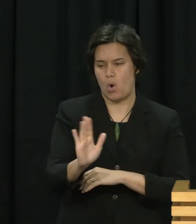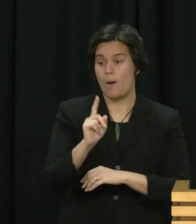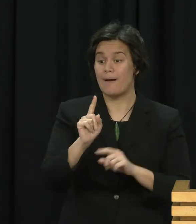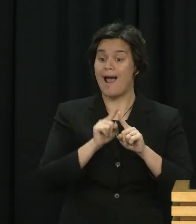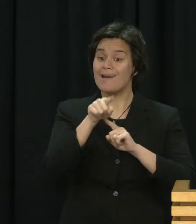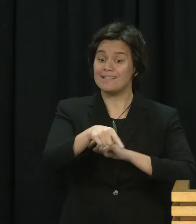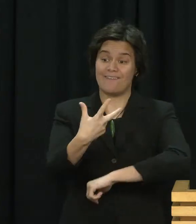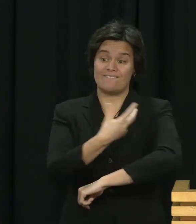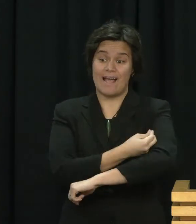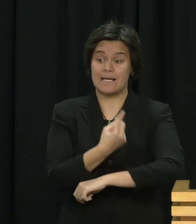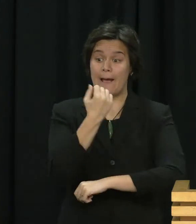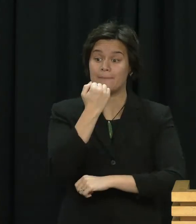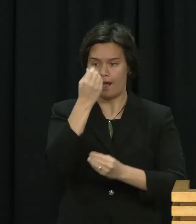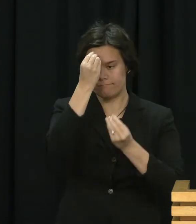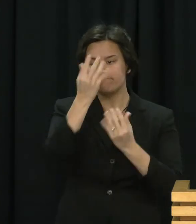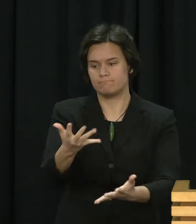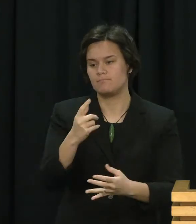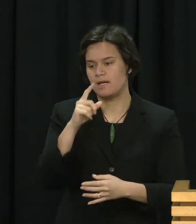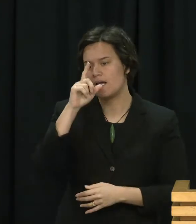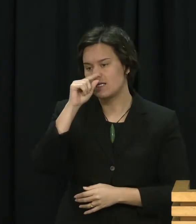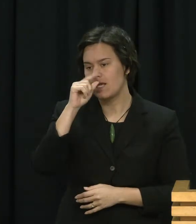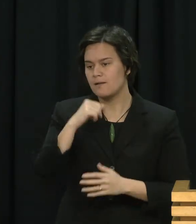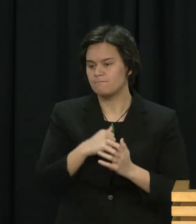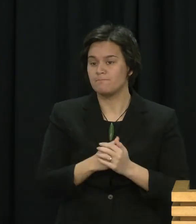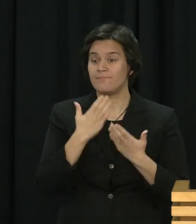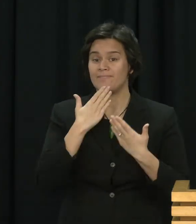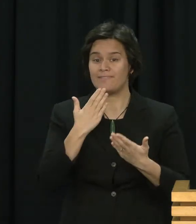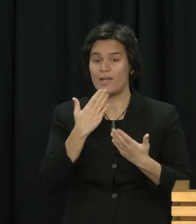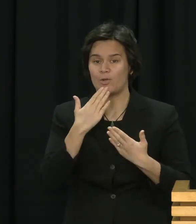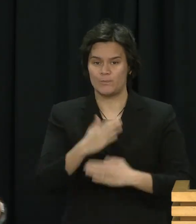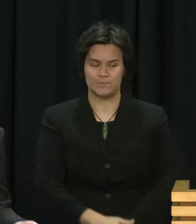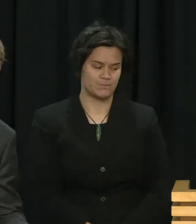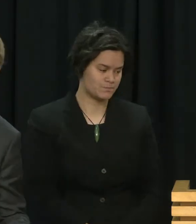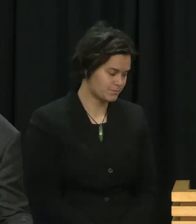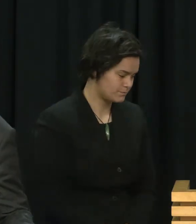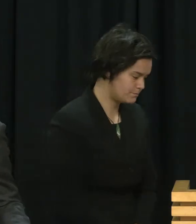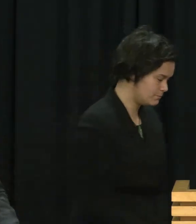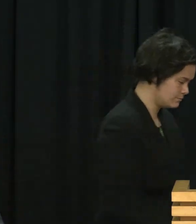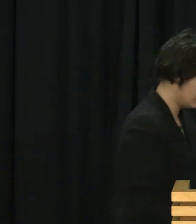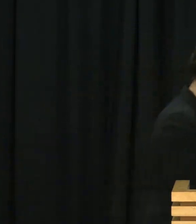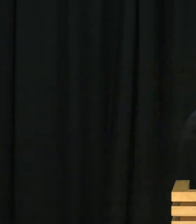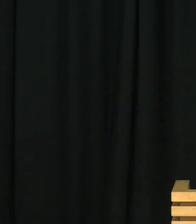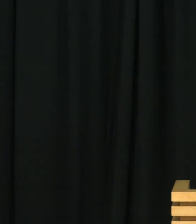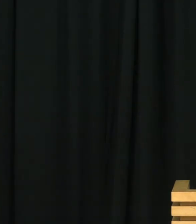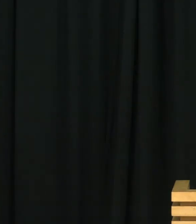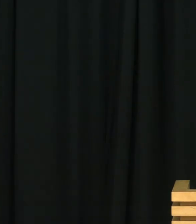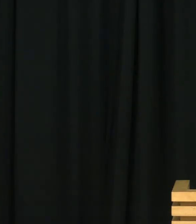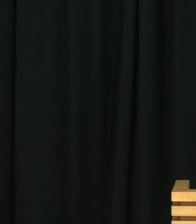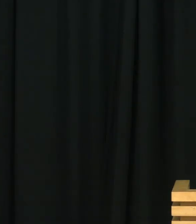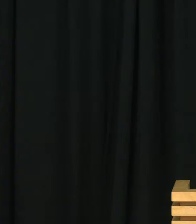probably a broader topic of conversation than we're here today to talk about. We'll get